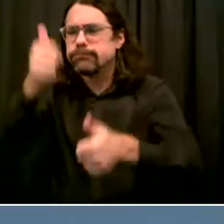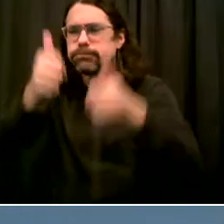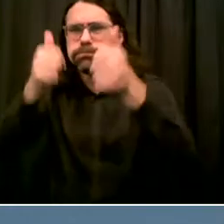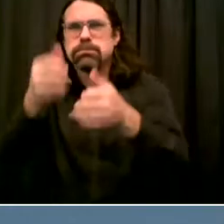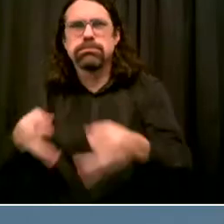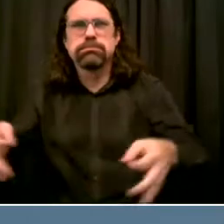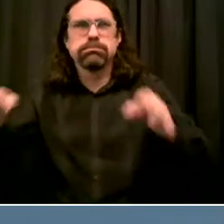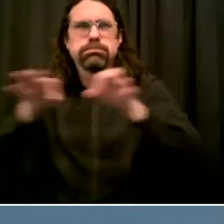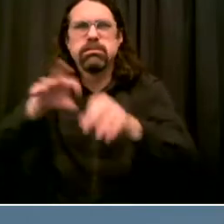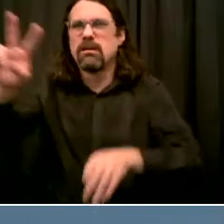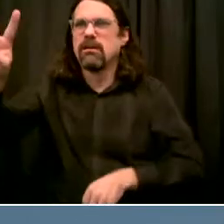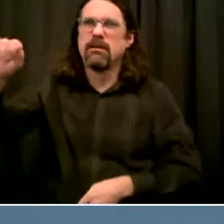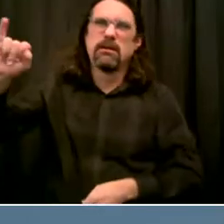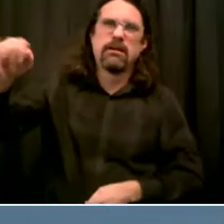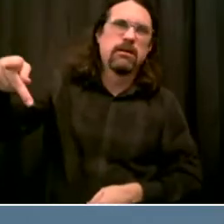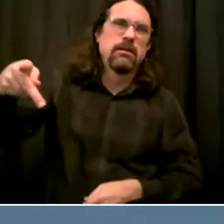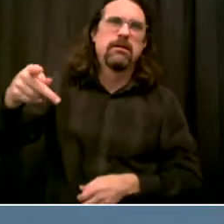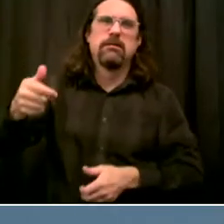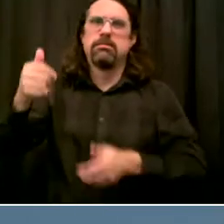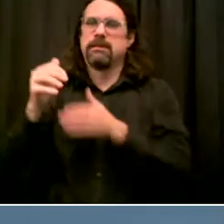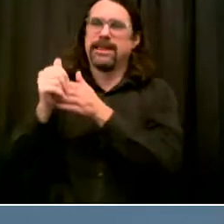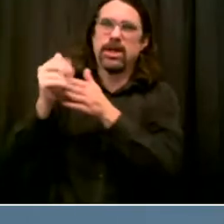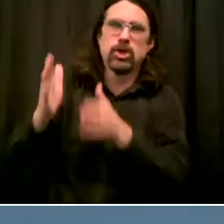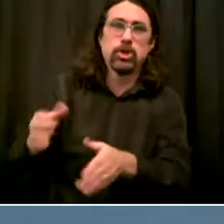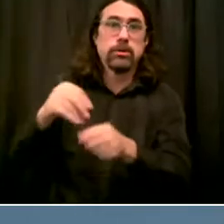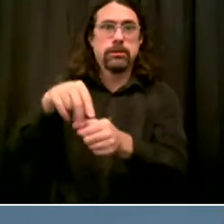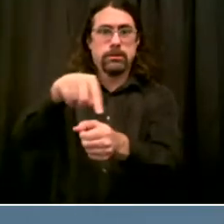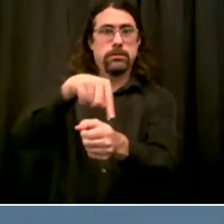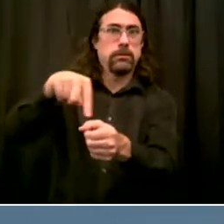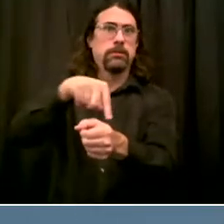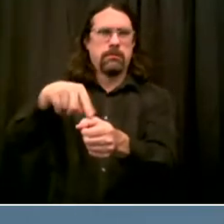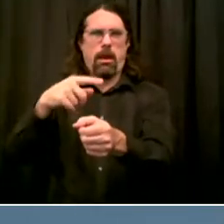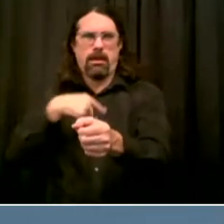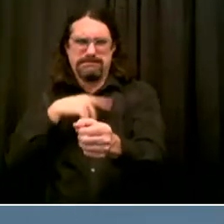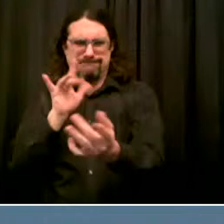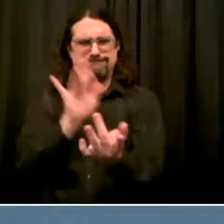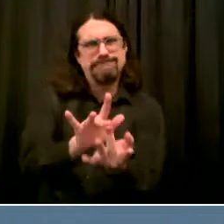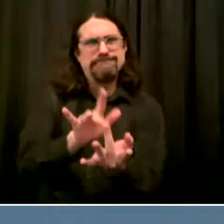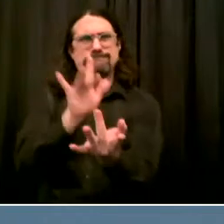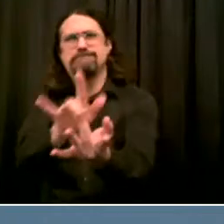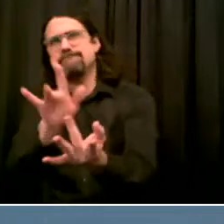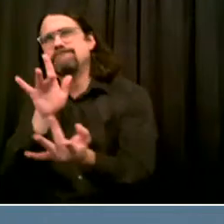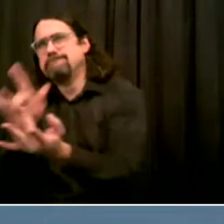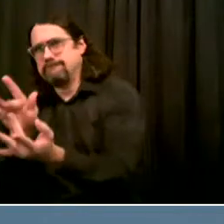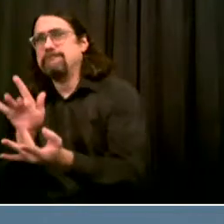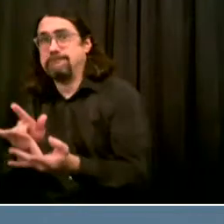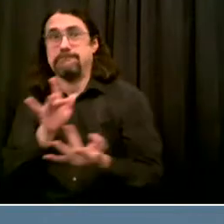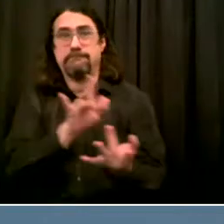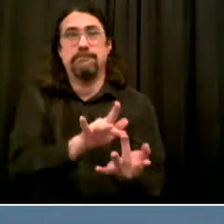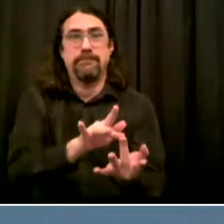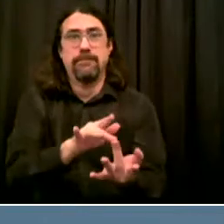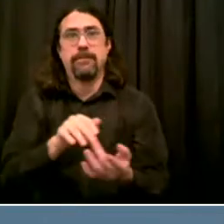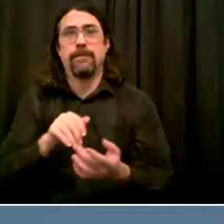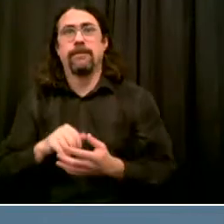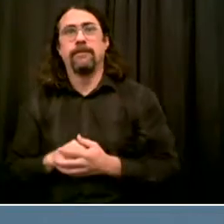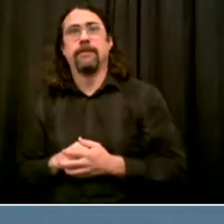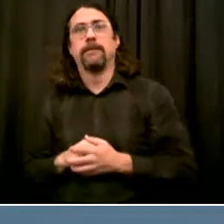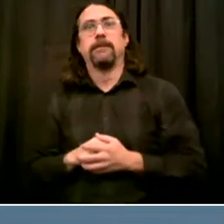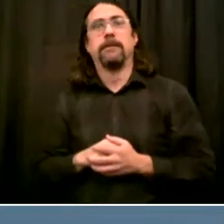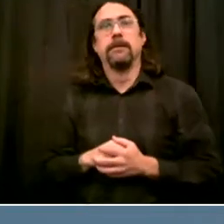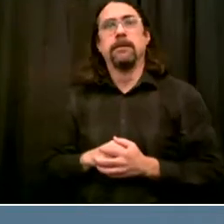VOICES AND WORK WITHIN THTHE